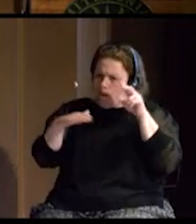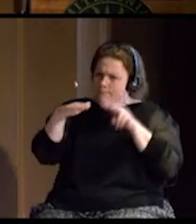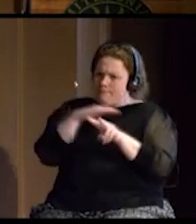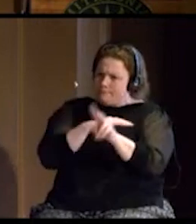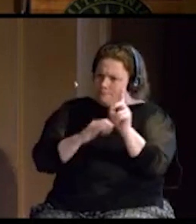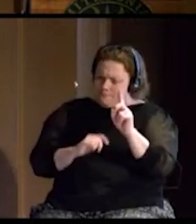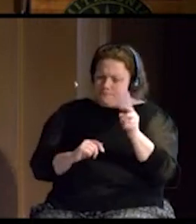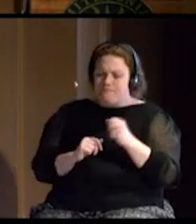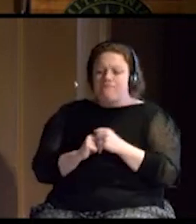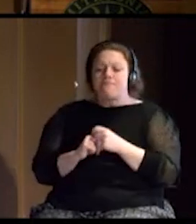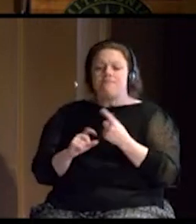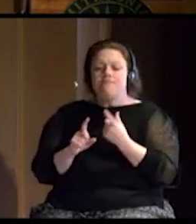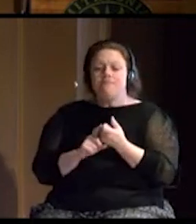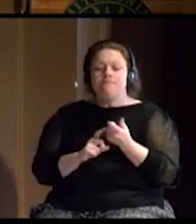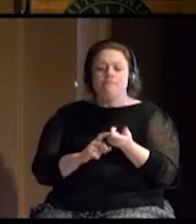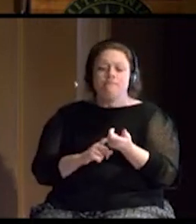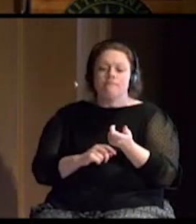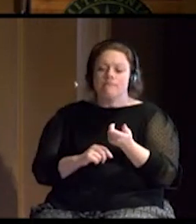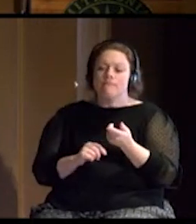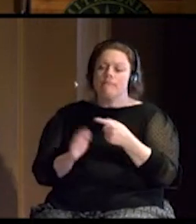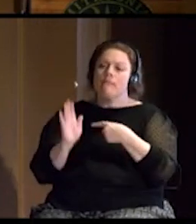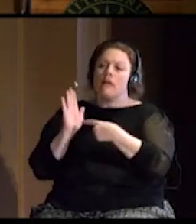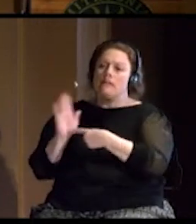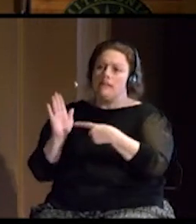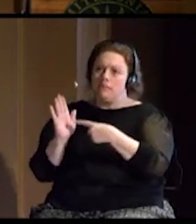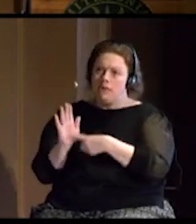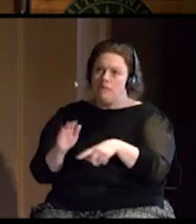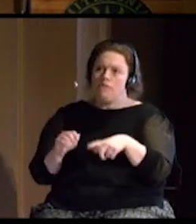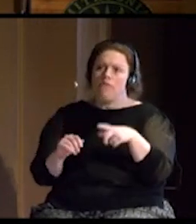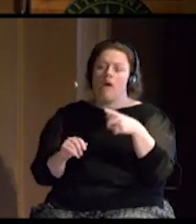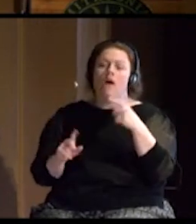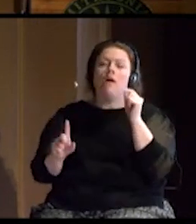And a landmark example comes from distantly-related,